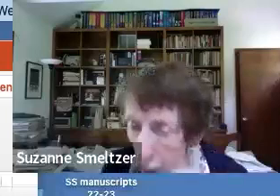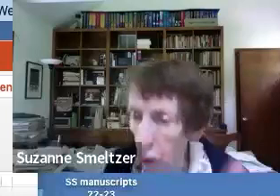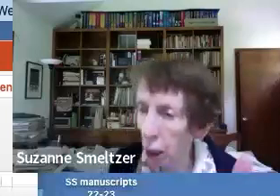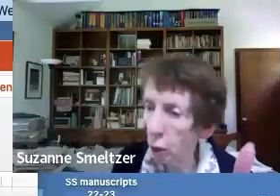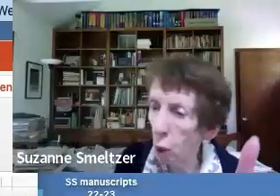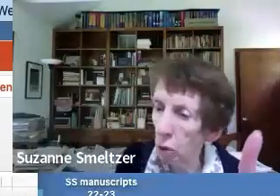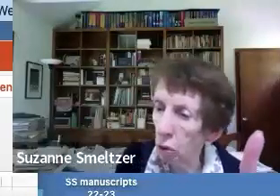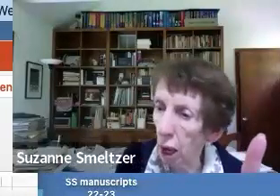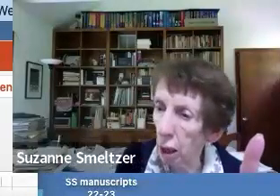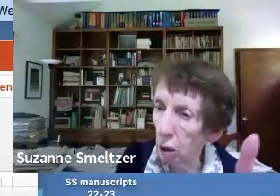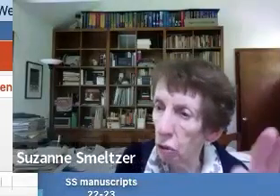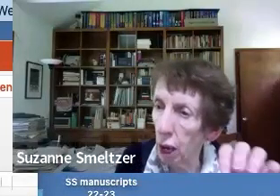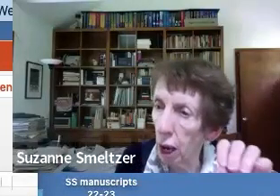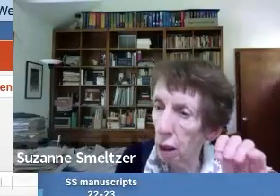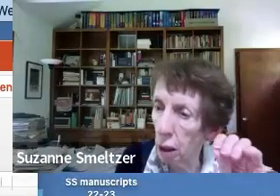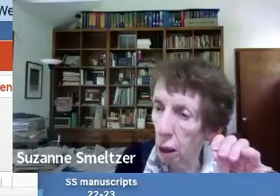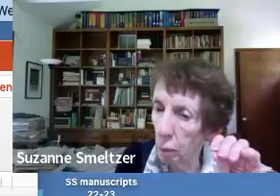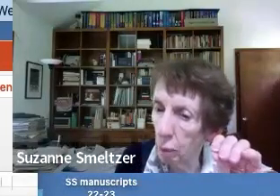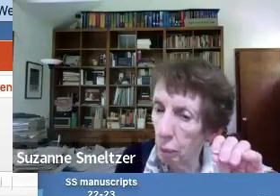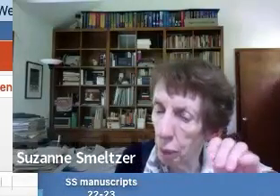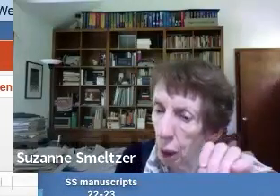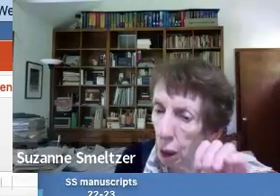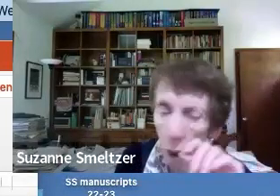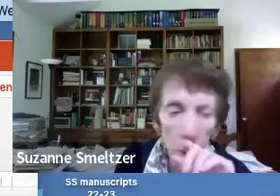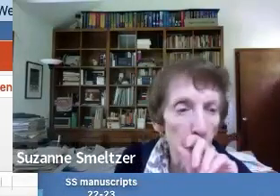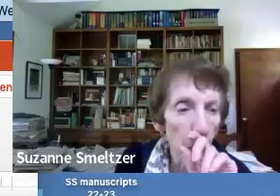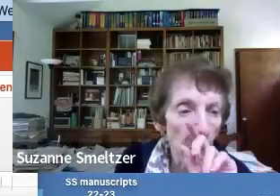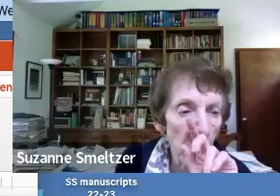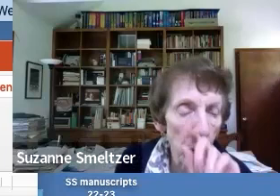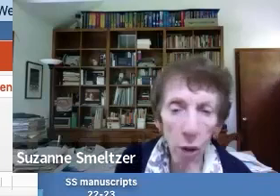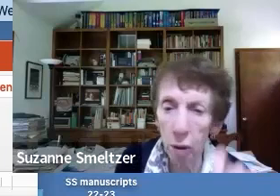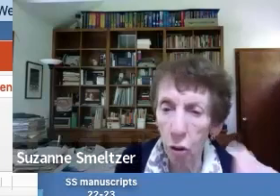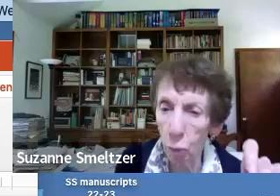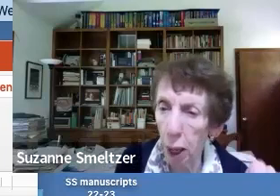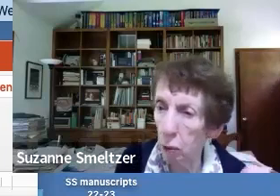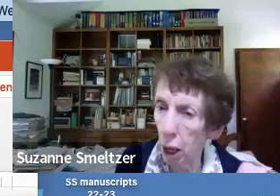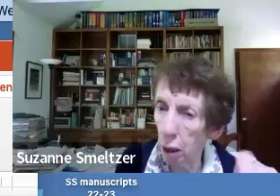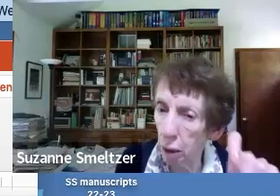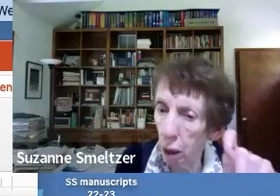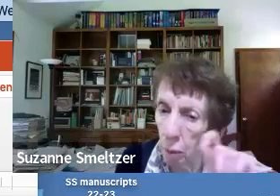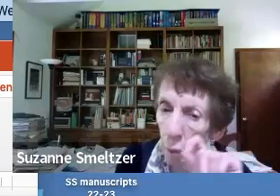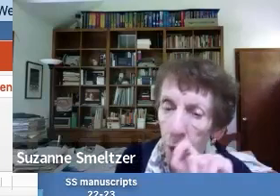The one thing I did want to say is that it is anticipated that come